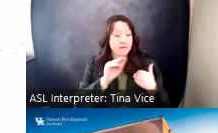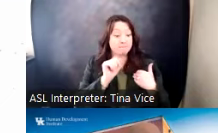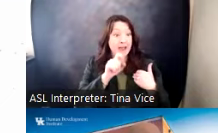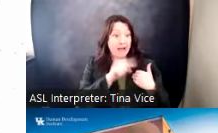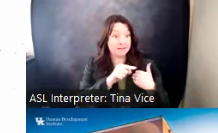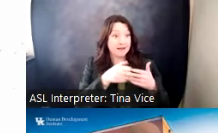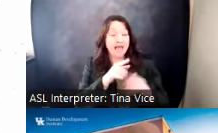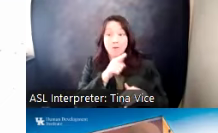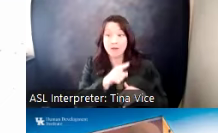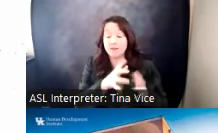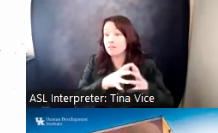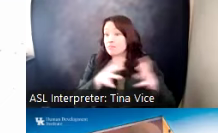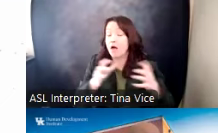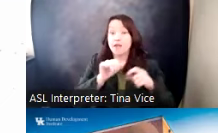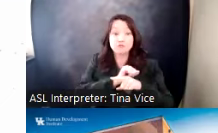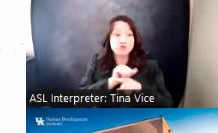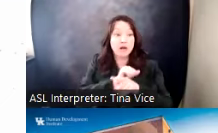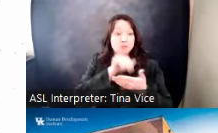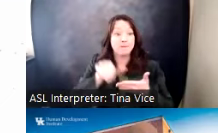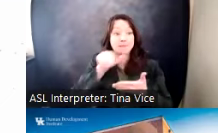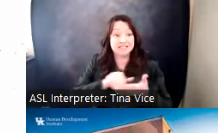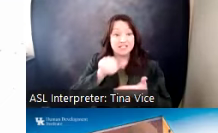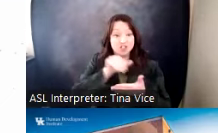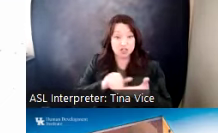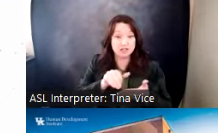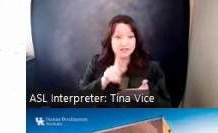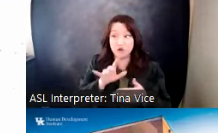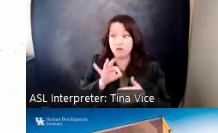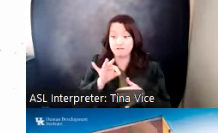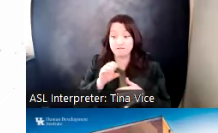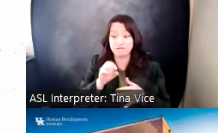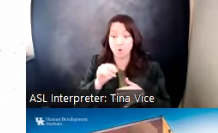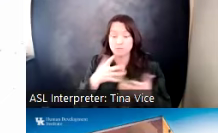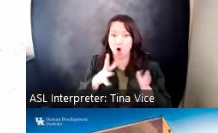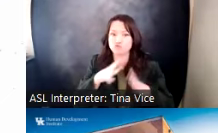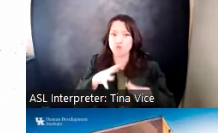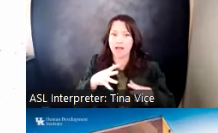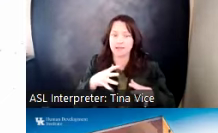lots of training repetitions on the forms that he had already mastered. Okay? And you can see that over on the